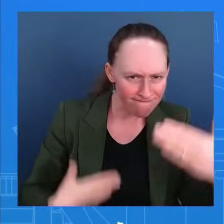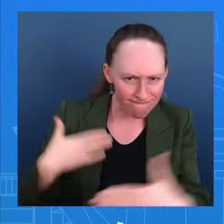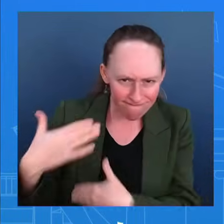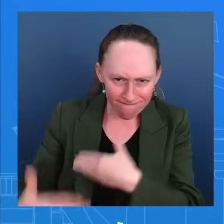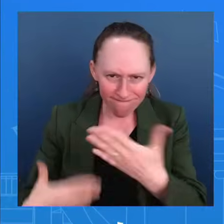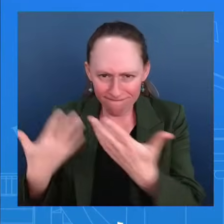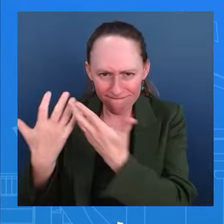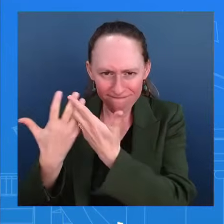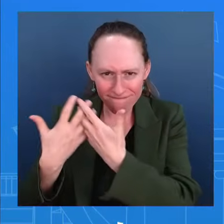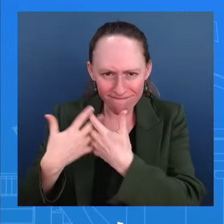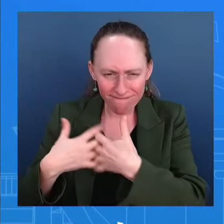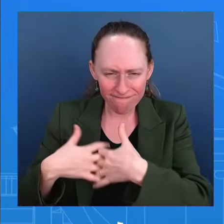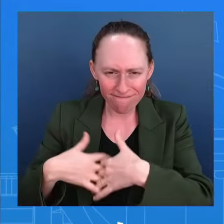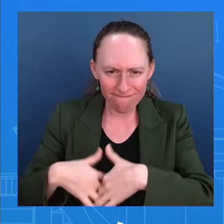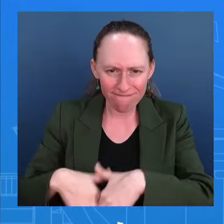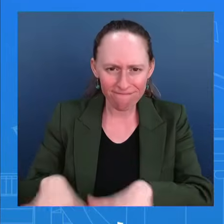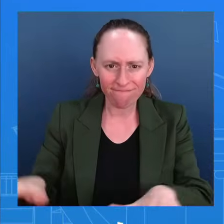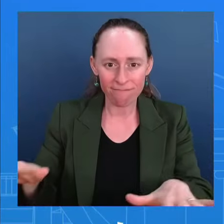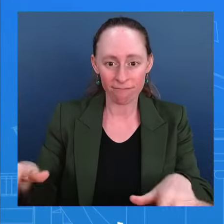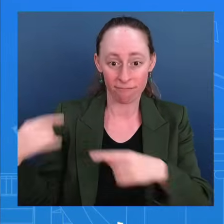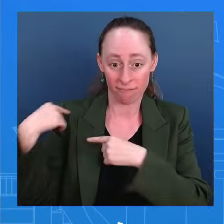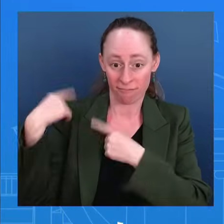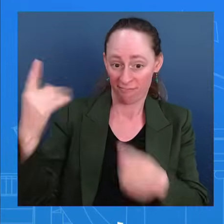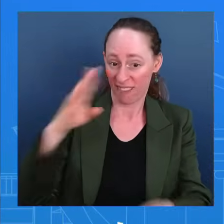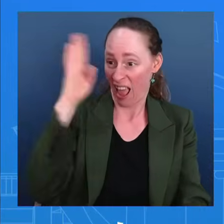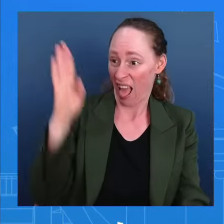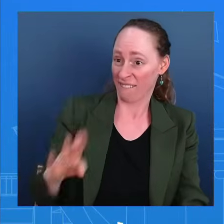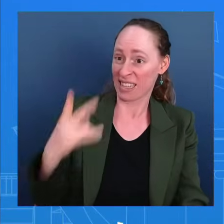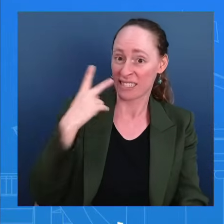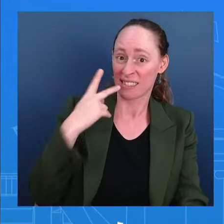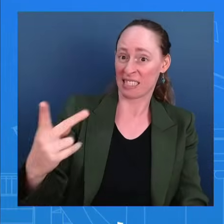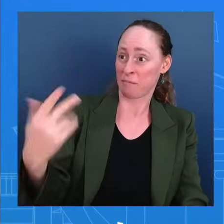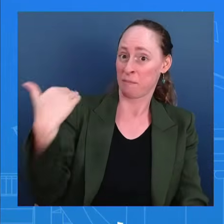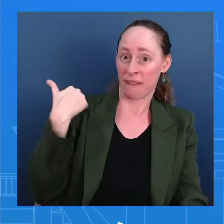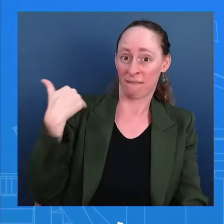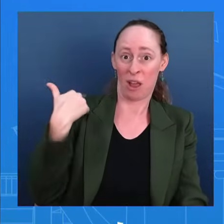And the economy is now -- just looking at the data, the economy has turned around.